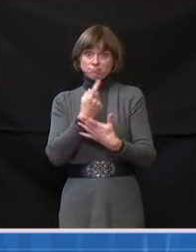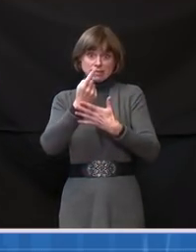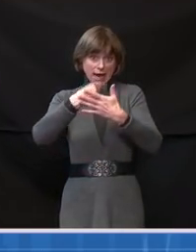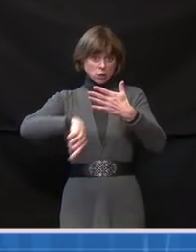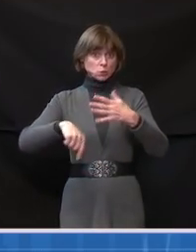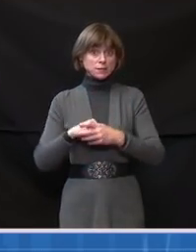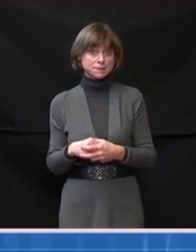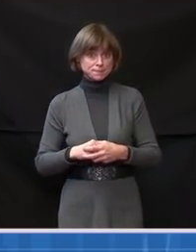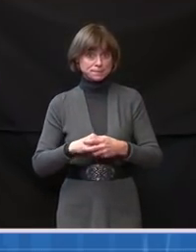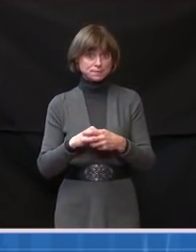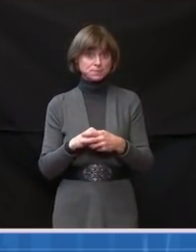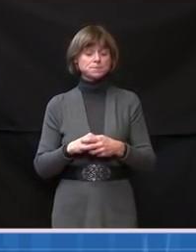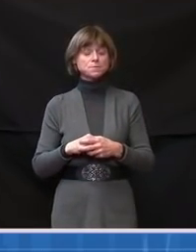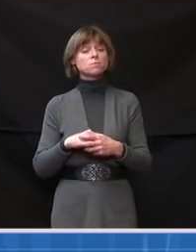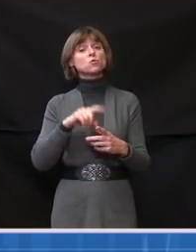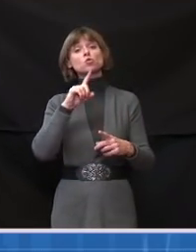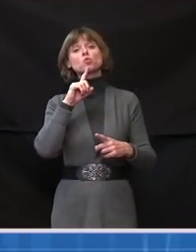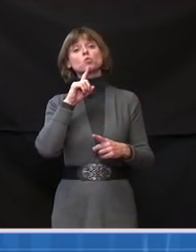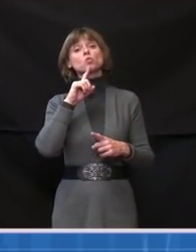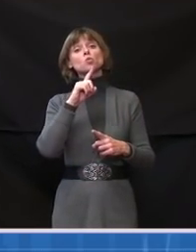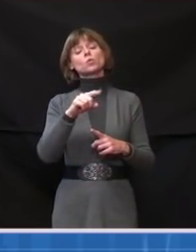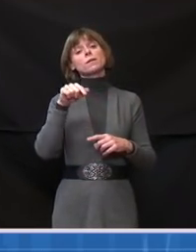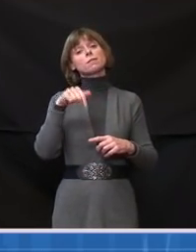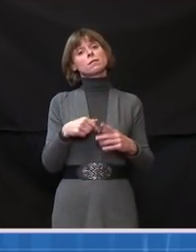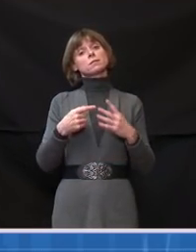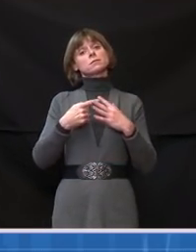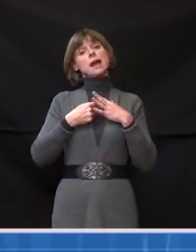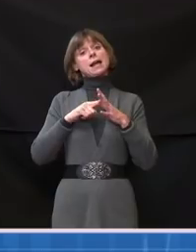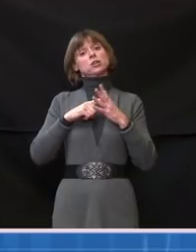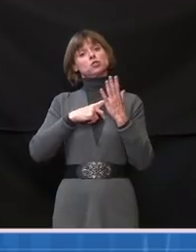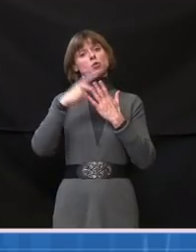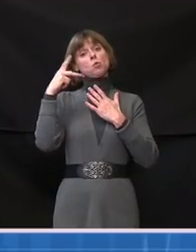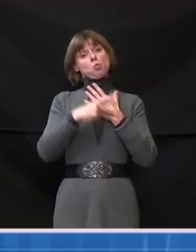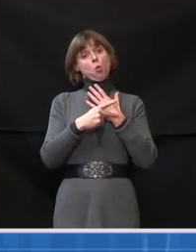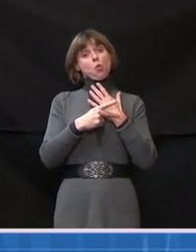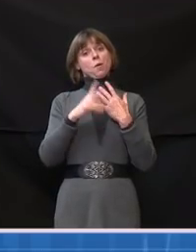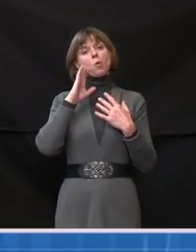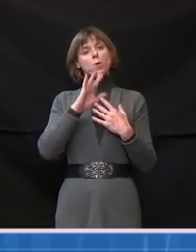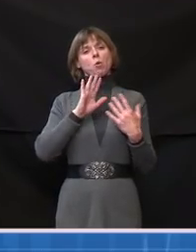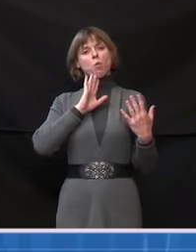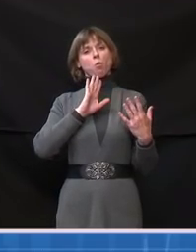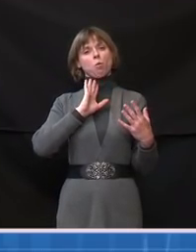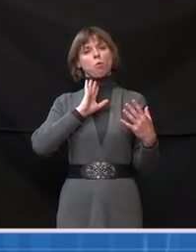Ultimately, in this initial program phase, we plan to reach 250 community health centers.